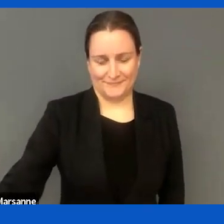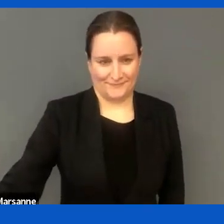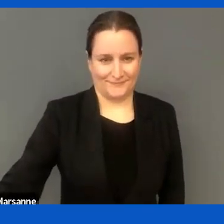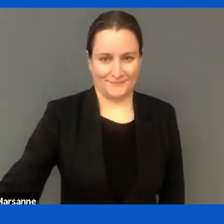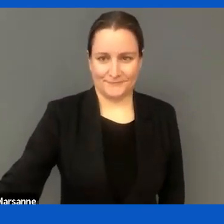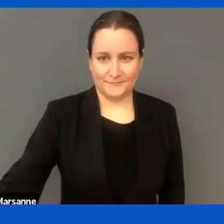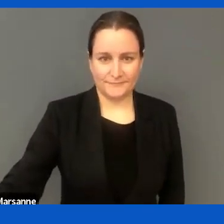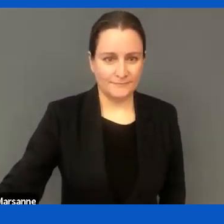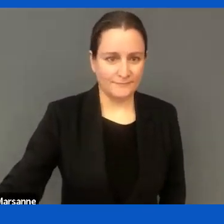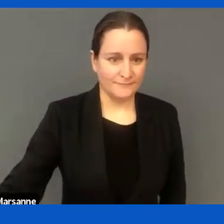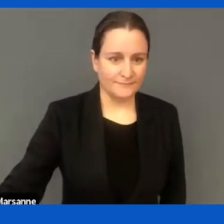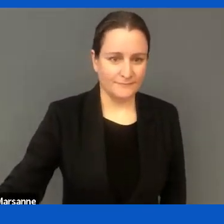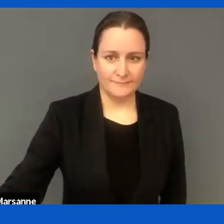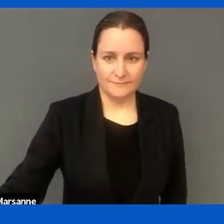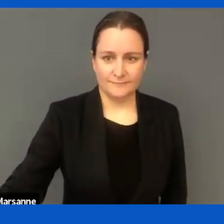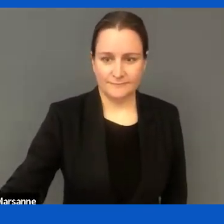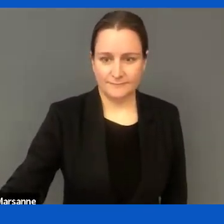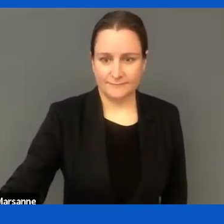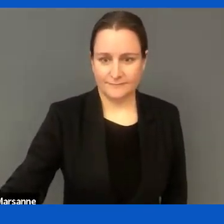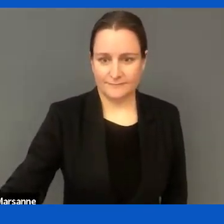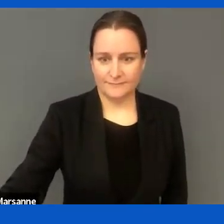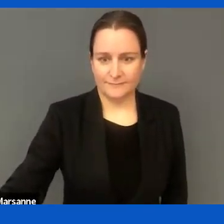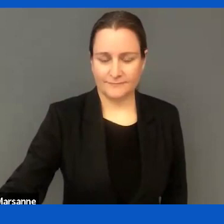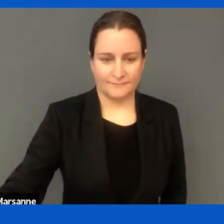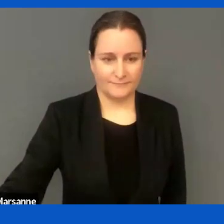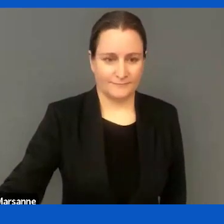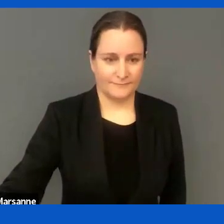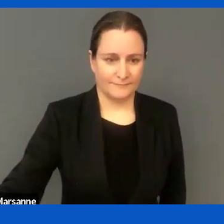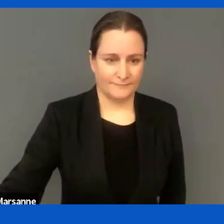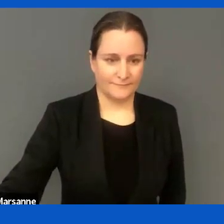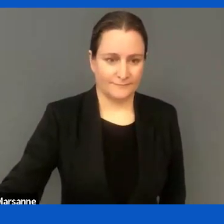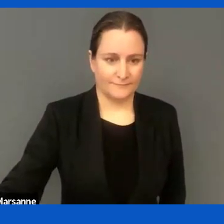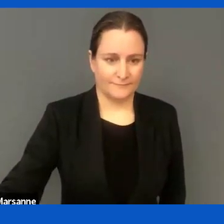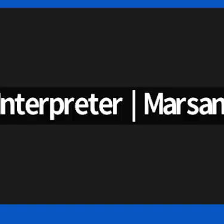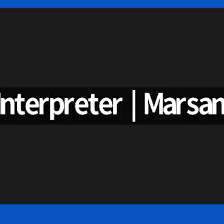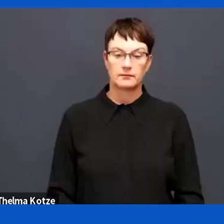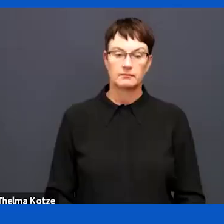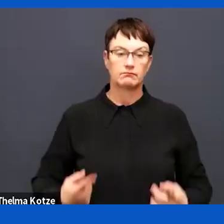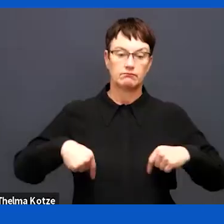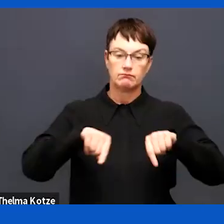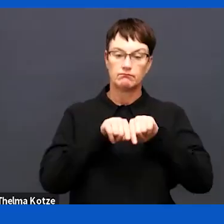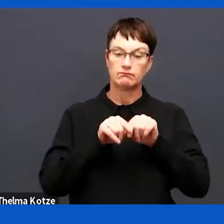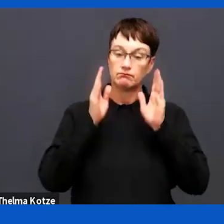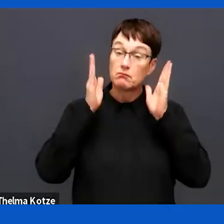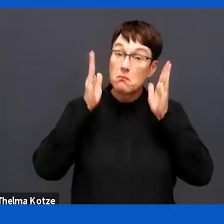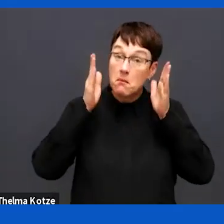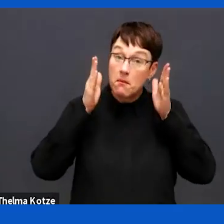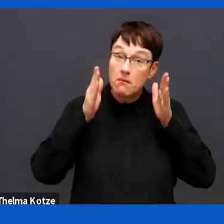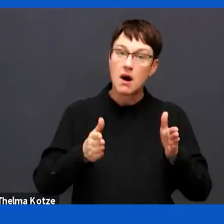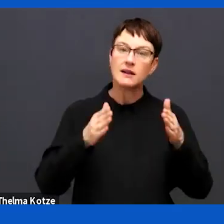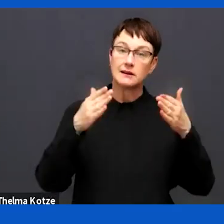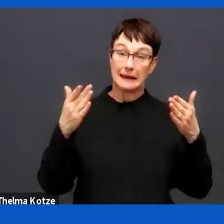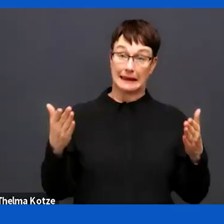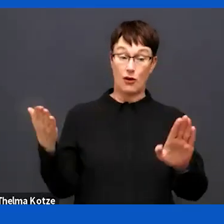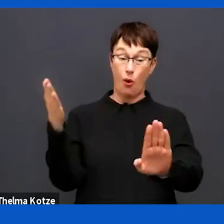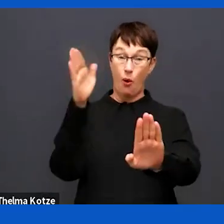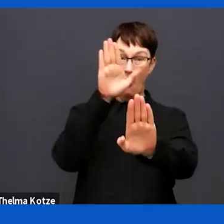we need to start to think accessibility by default. This is a motive I think of 10